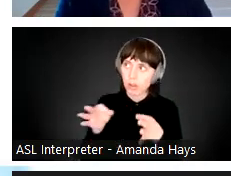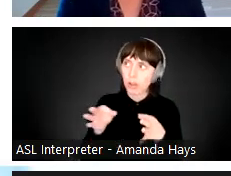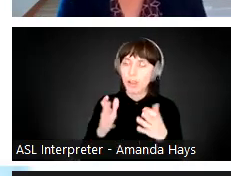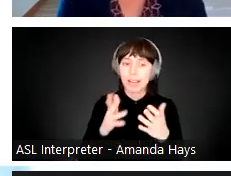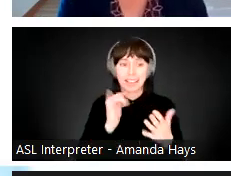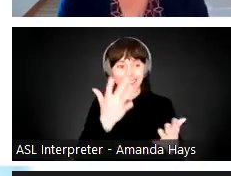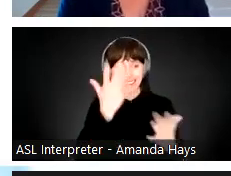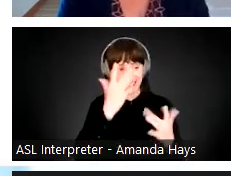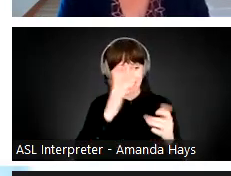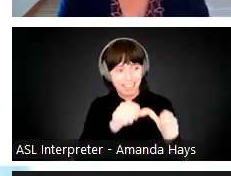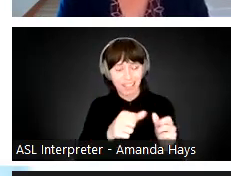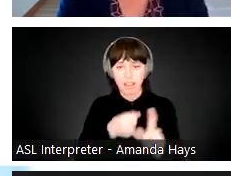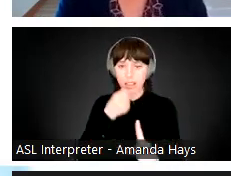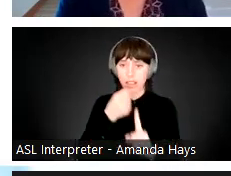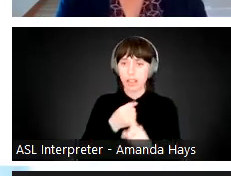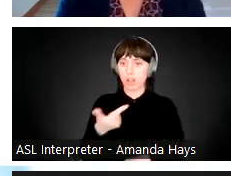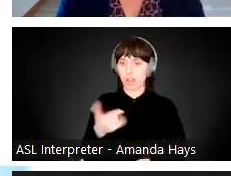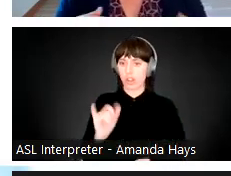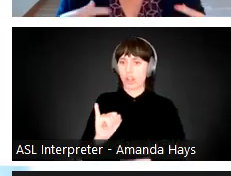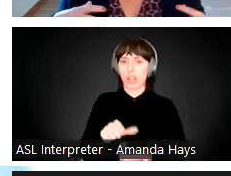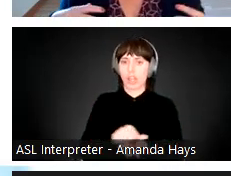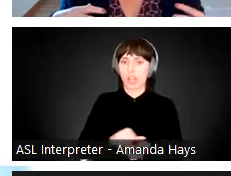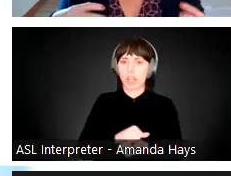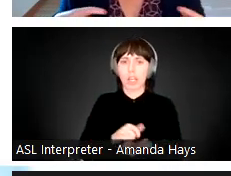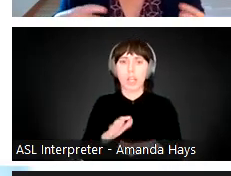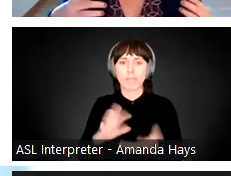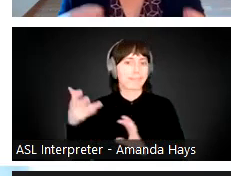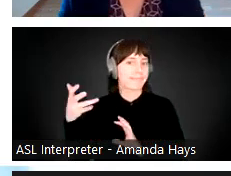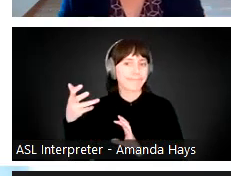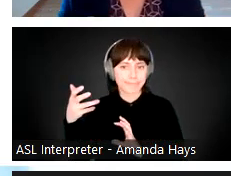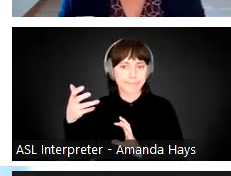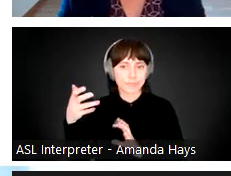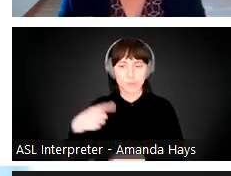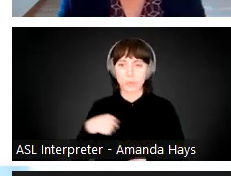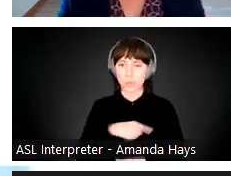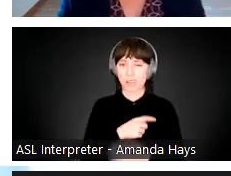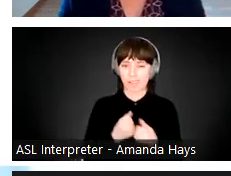gastrointestinal dysfunction, and so we